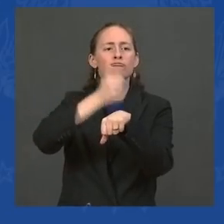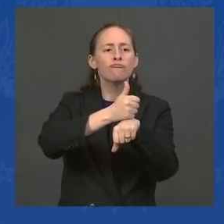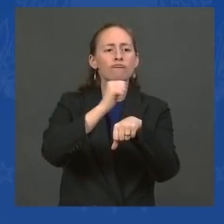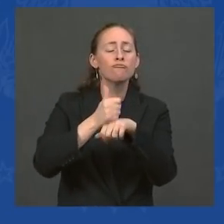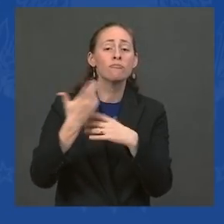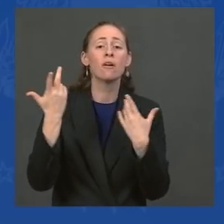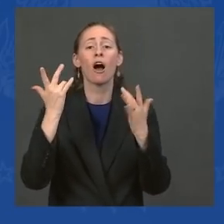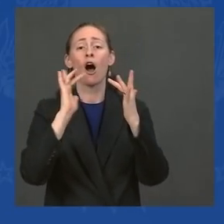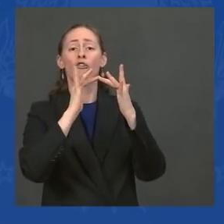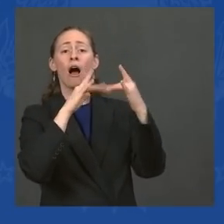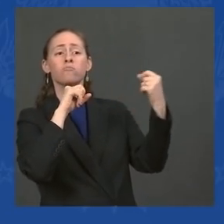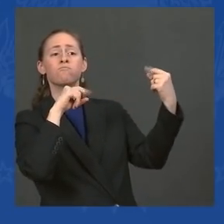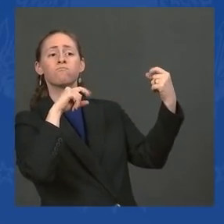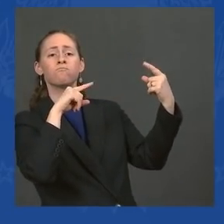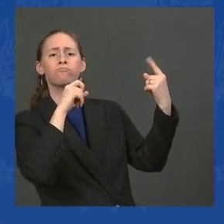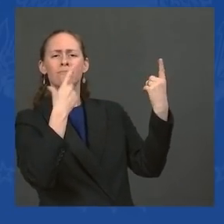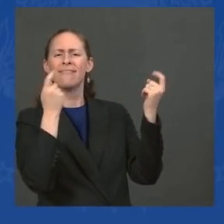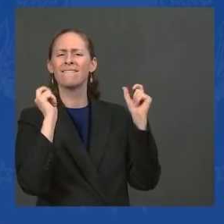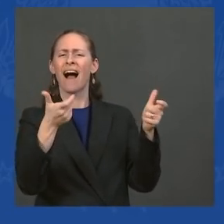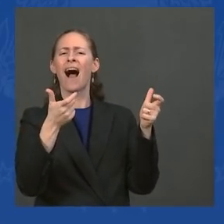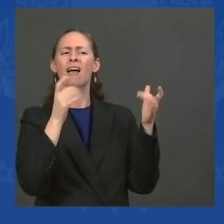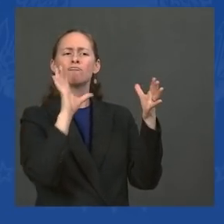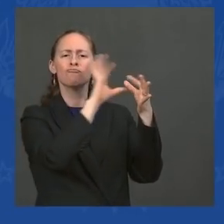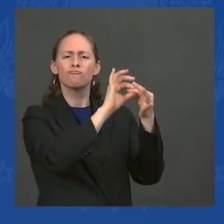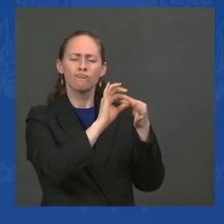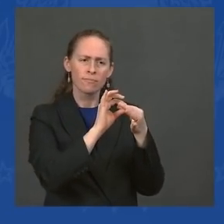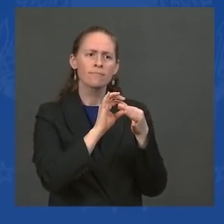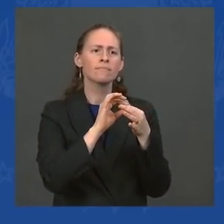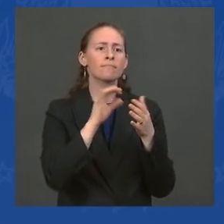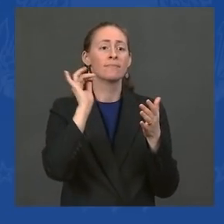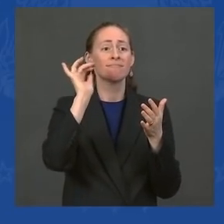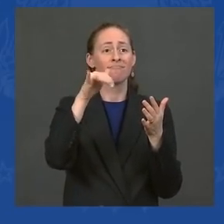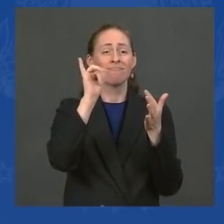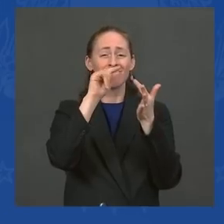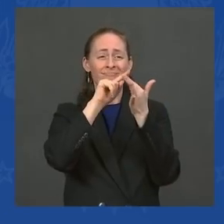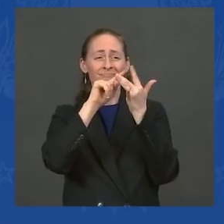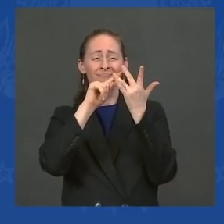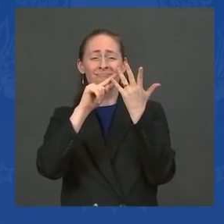There's parts of the country that are just being left behind. And there are parts of the country in states